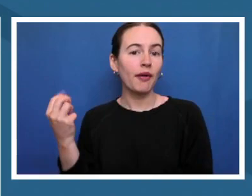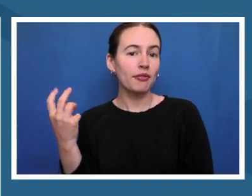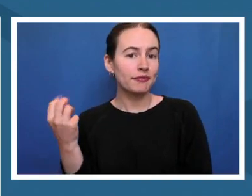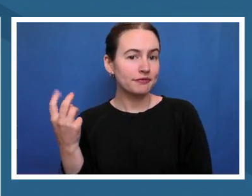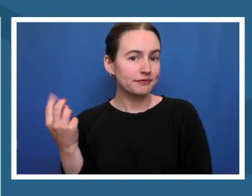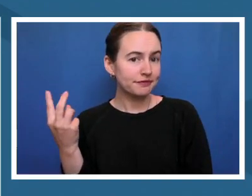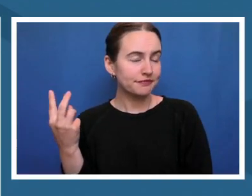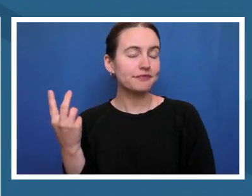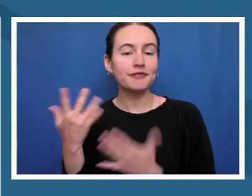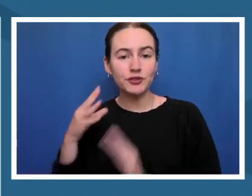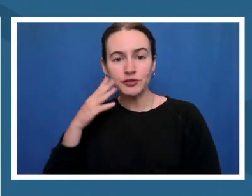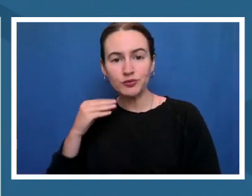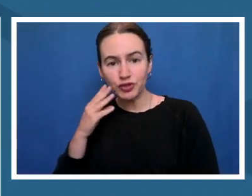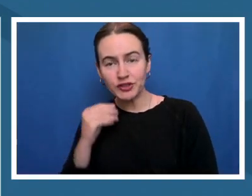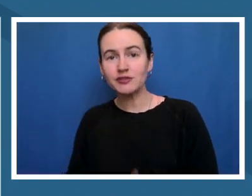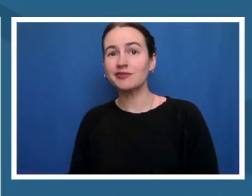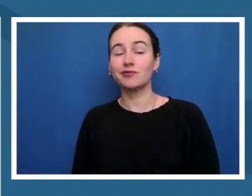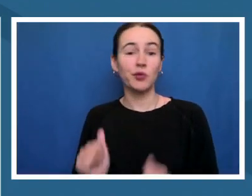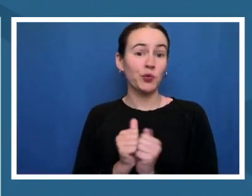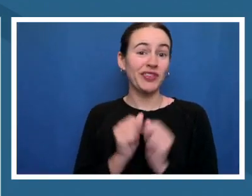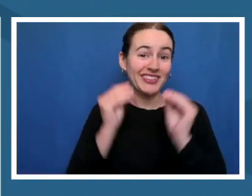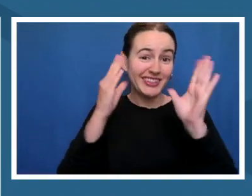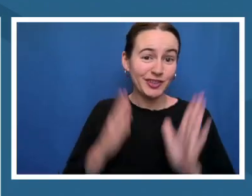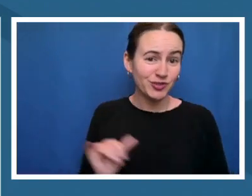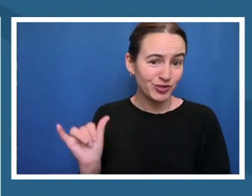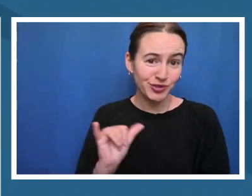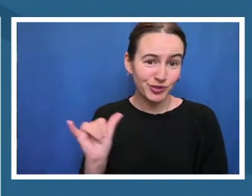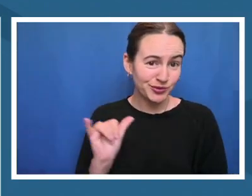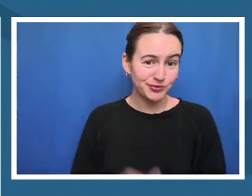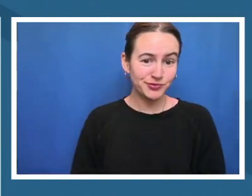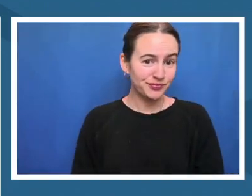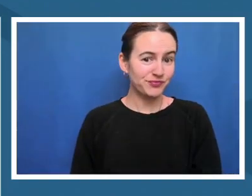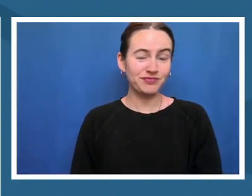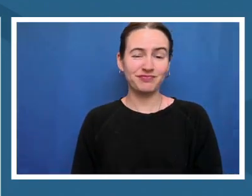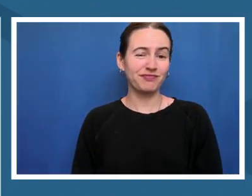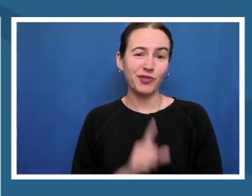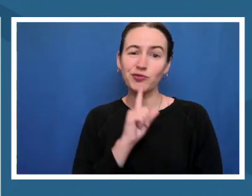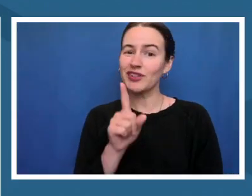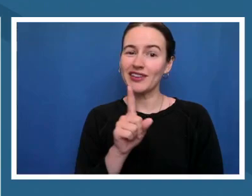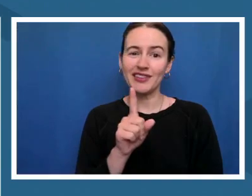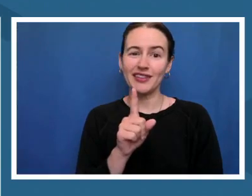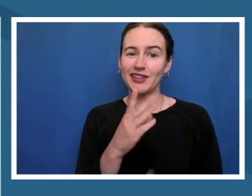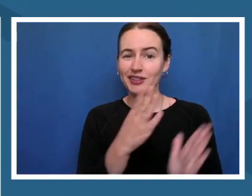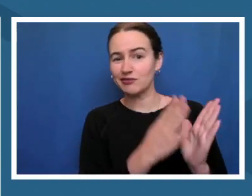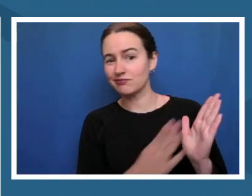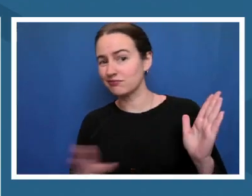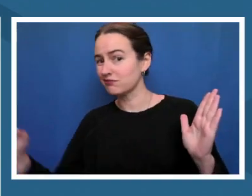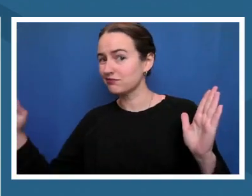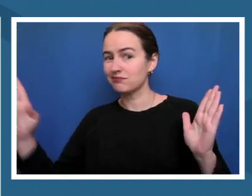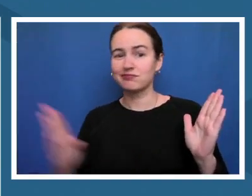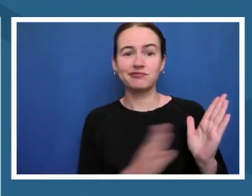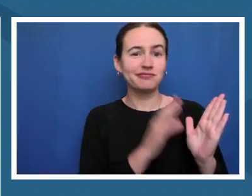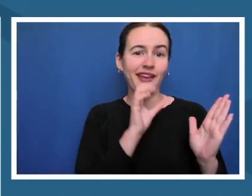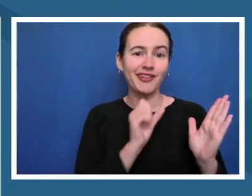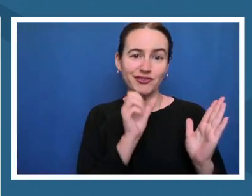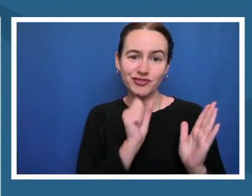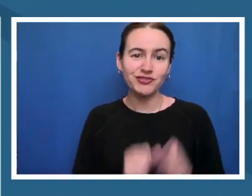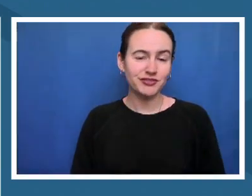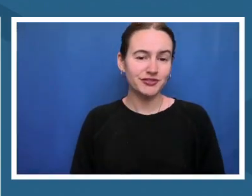done it with teachers so it really is all ages um i think